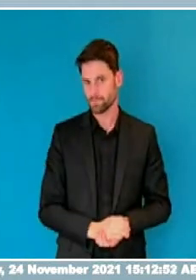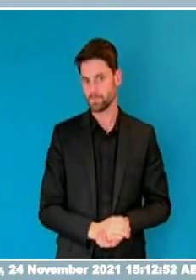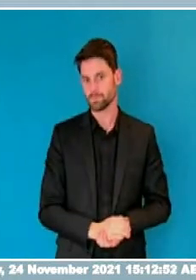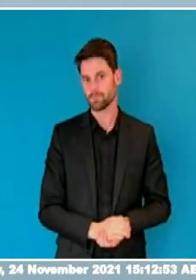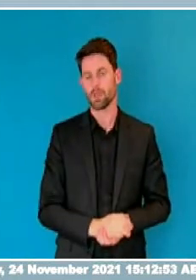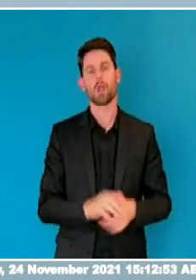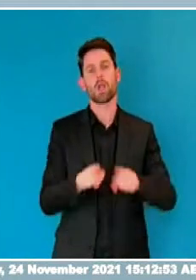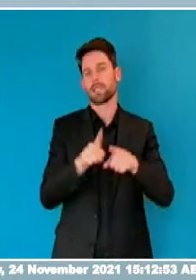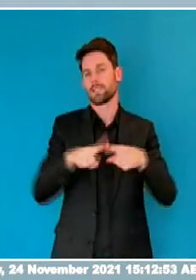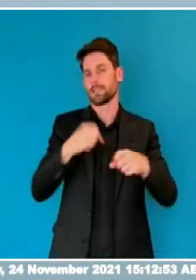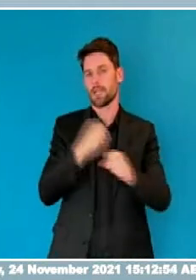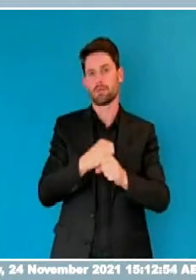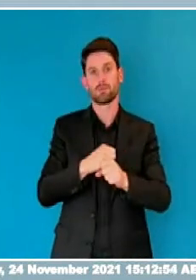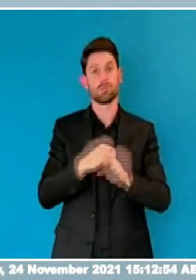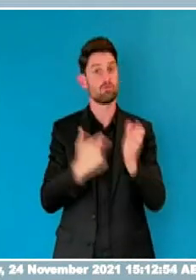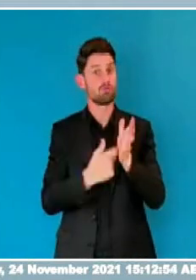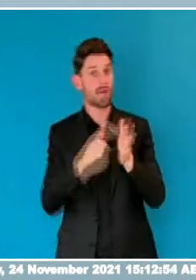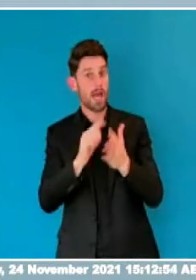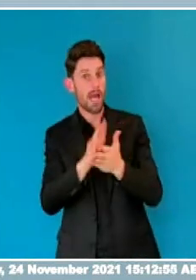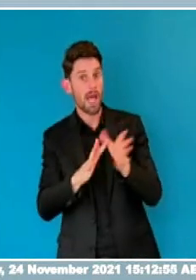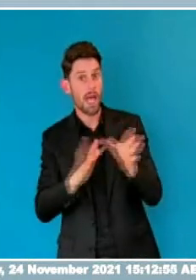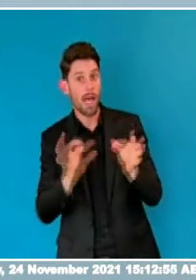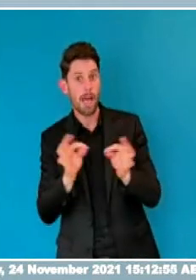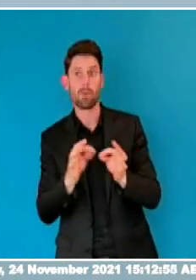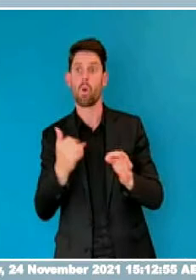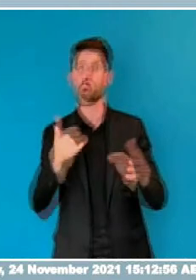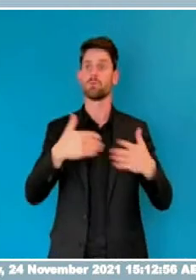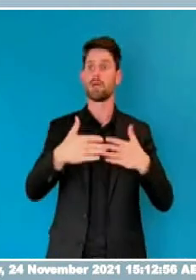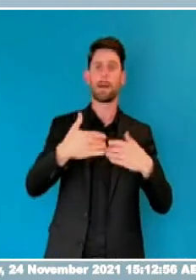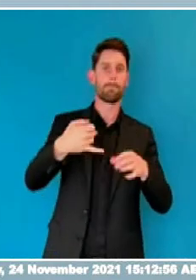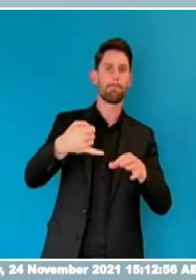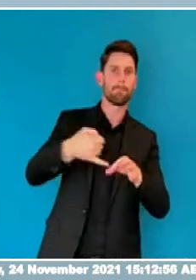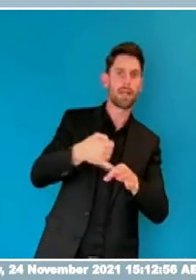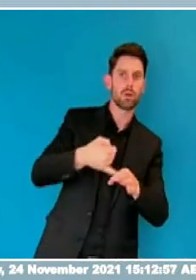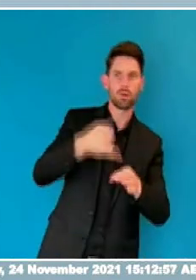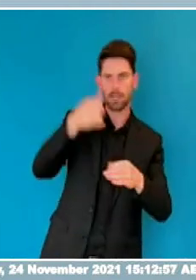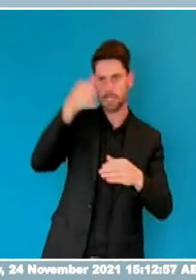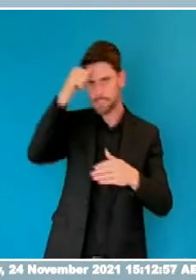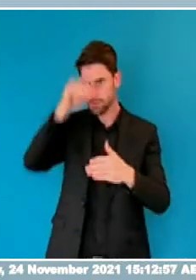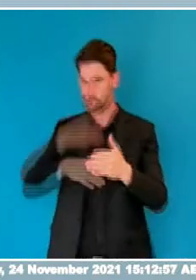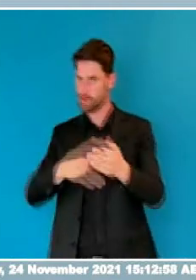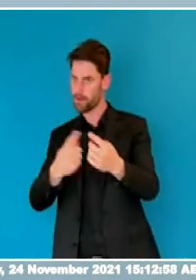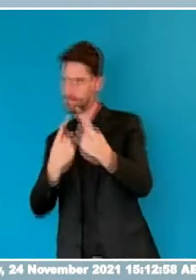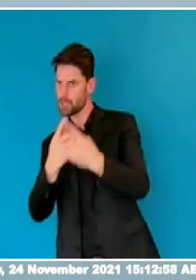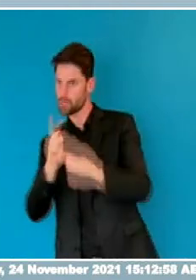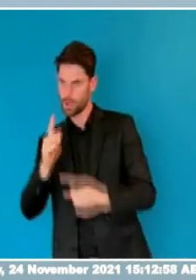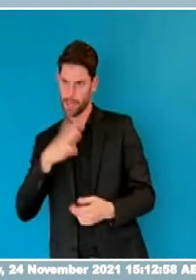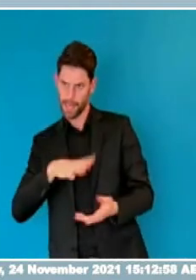case manager getting the medical advice about what assistance might be needed, allied